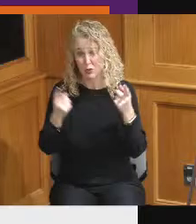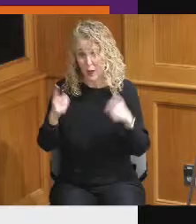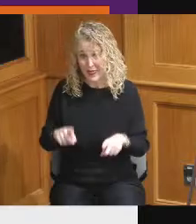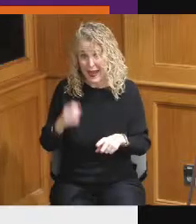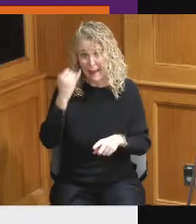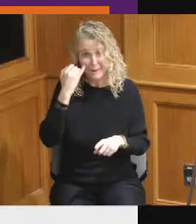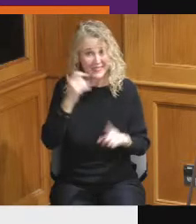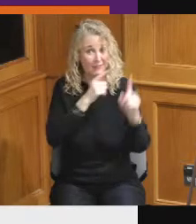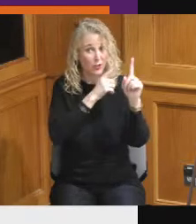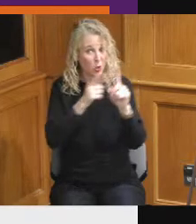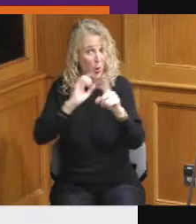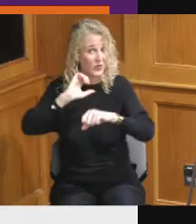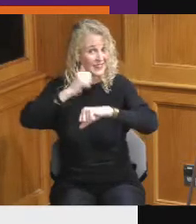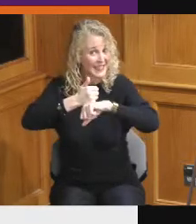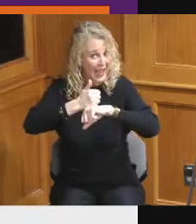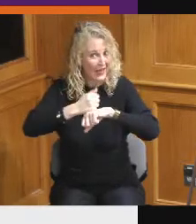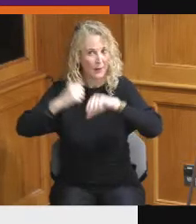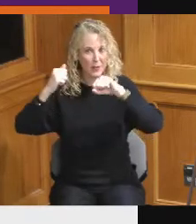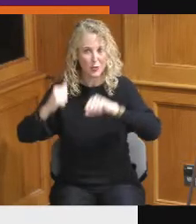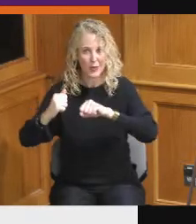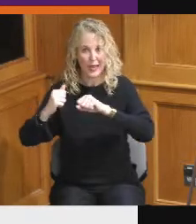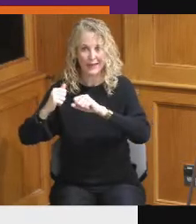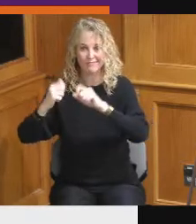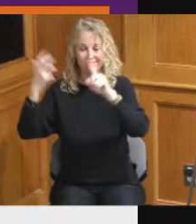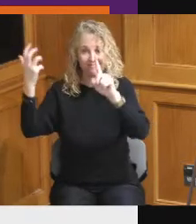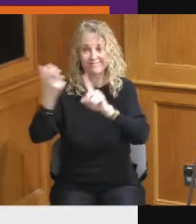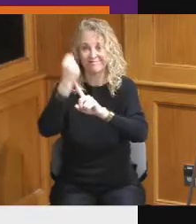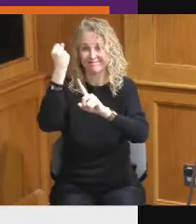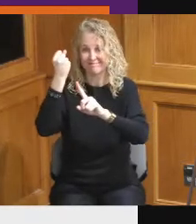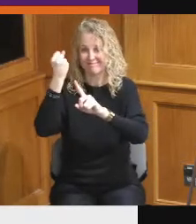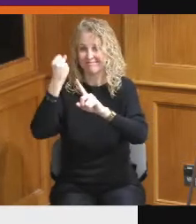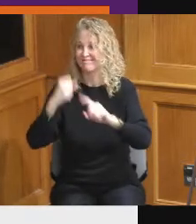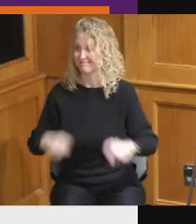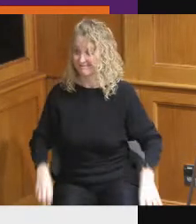and then go out to the market and say this is the kind of thing we're willing to support and you